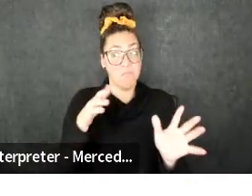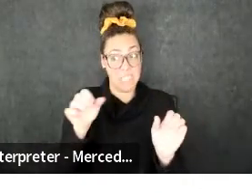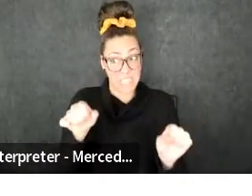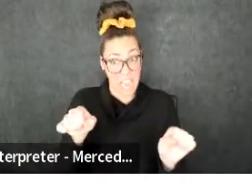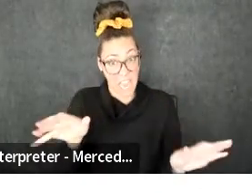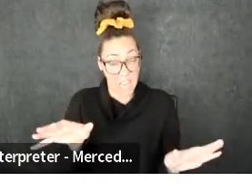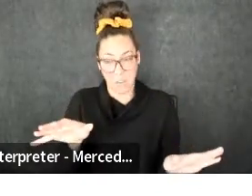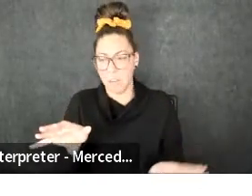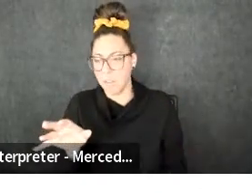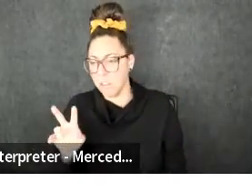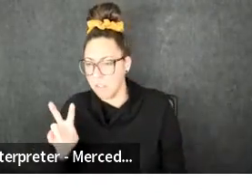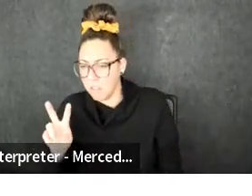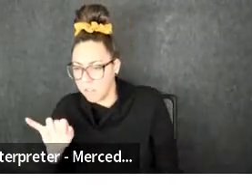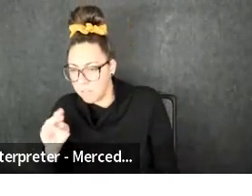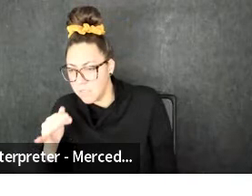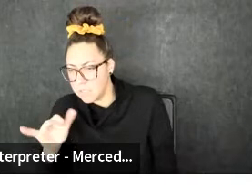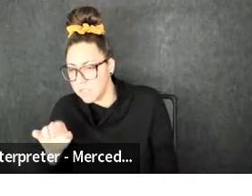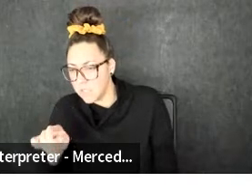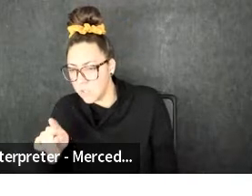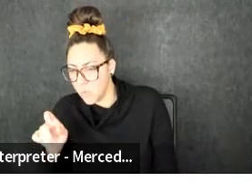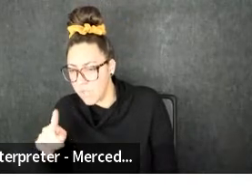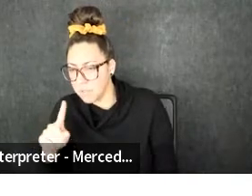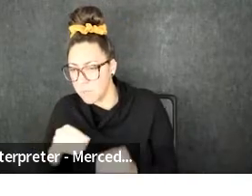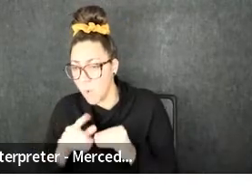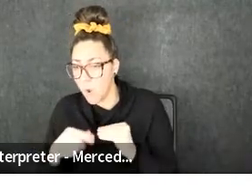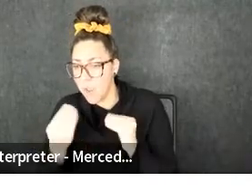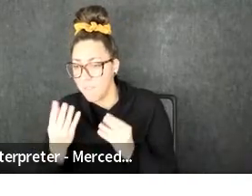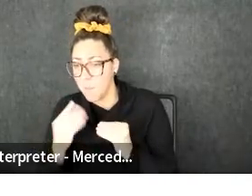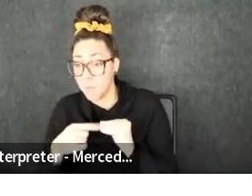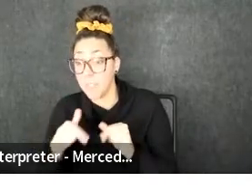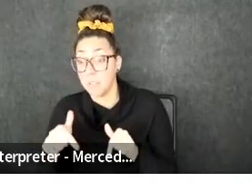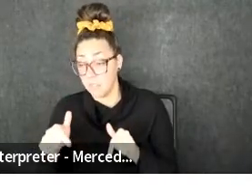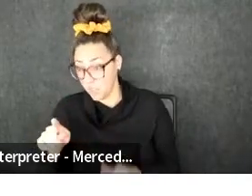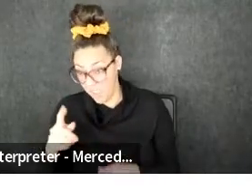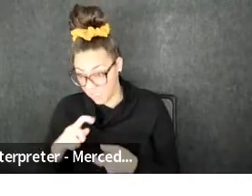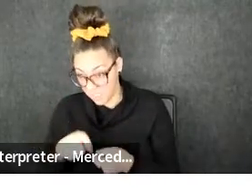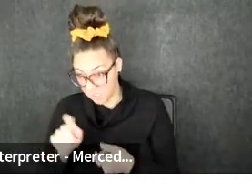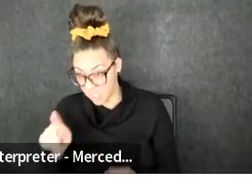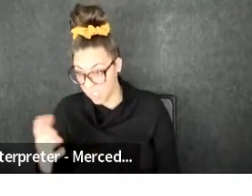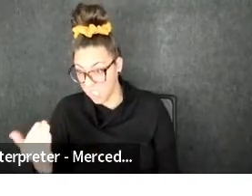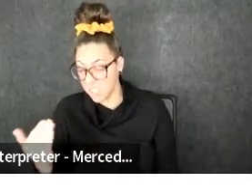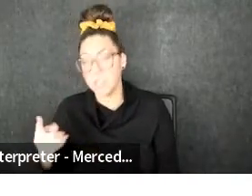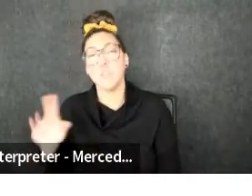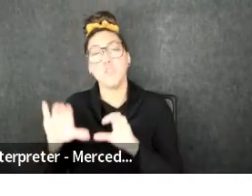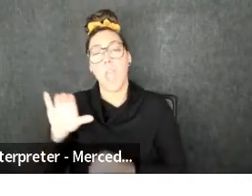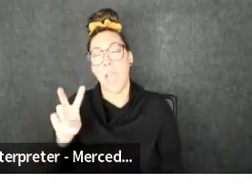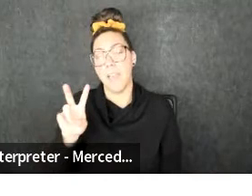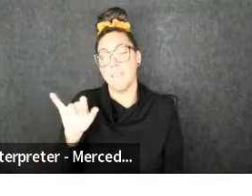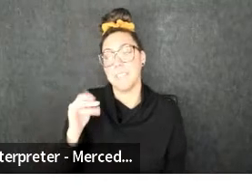Do you have a question about more information about what I'm talking about? Does you have a specific thing that I mentioned that you want more information about